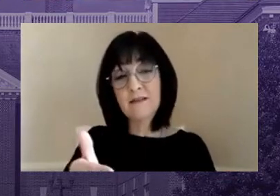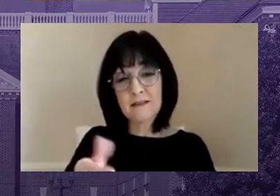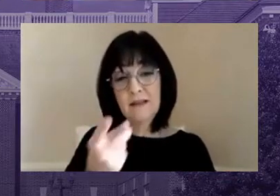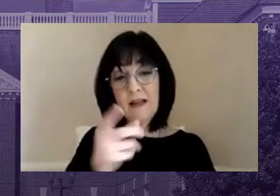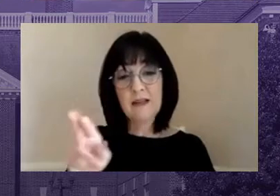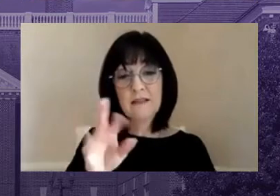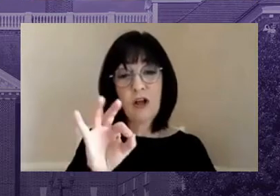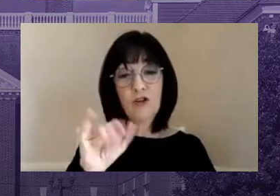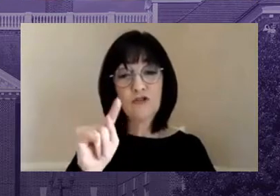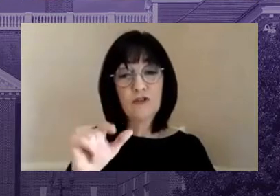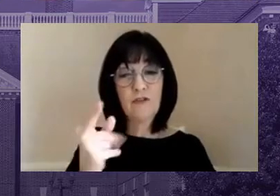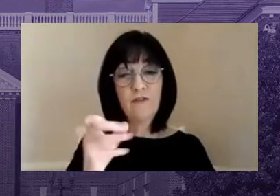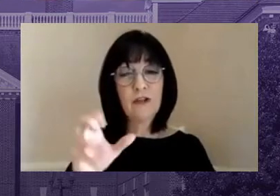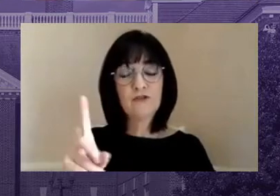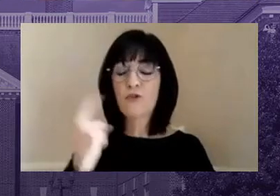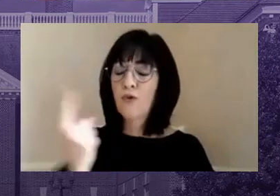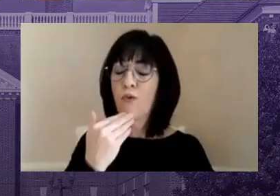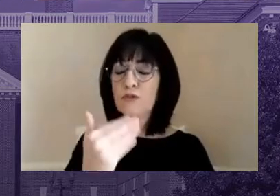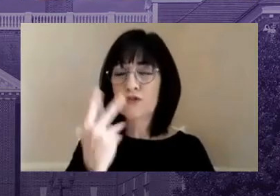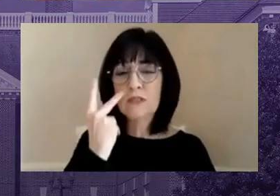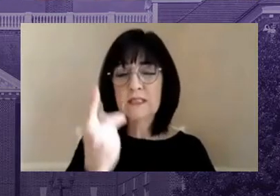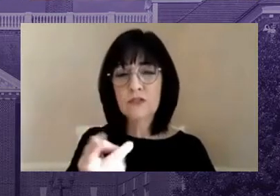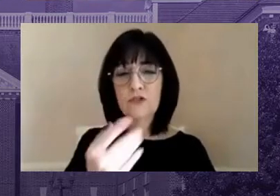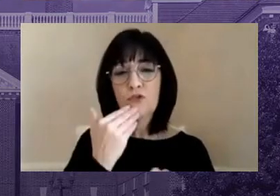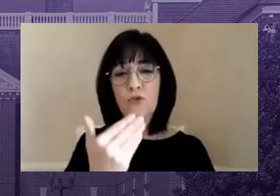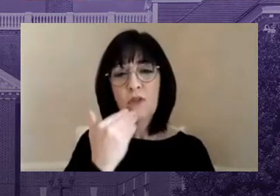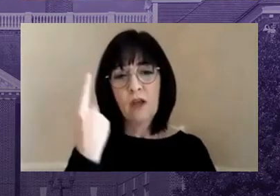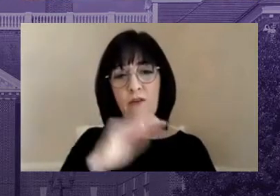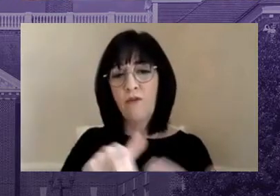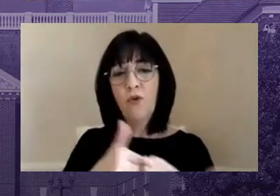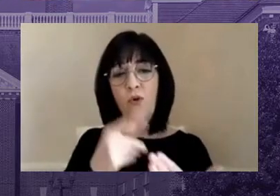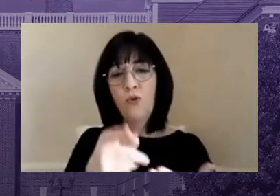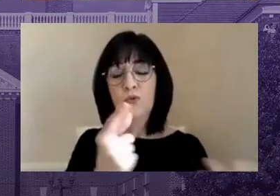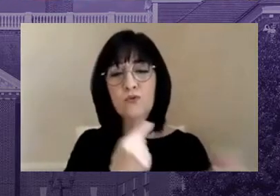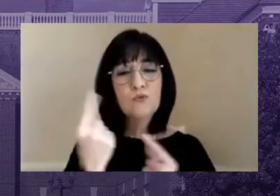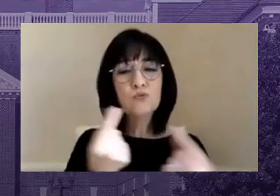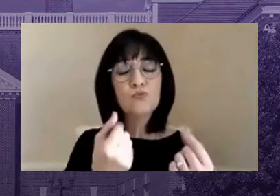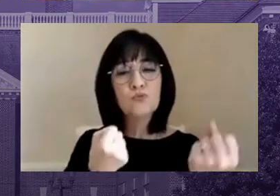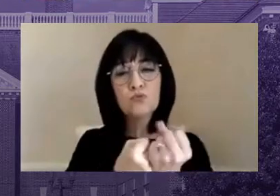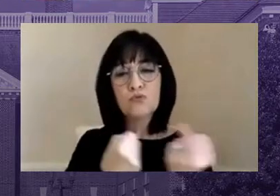always great to see you, thanks for what you do to support the children of our military men and women.